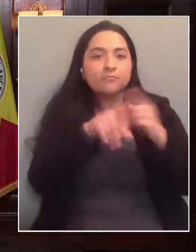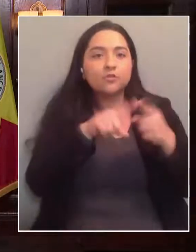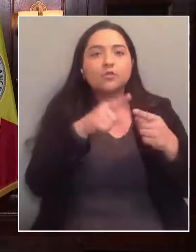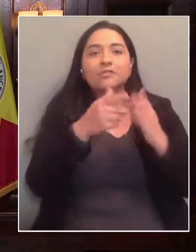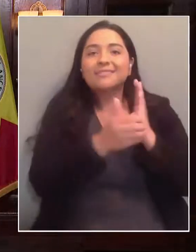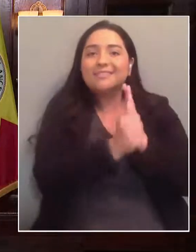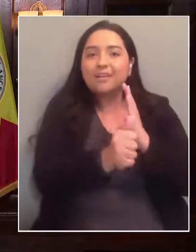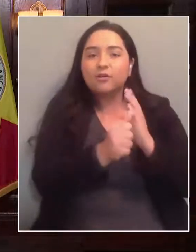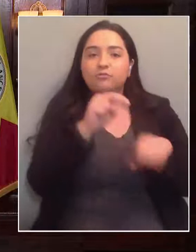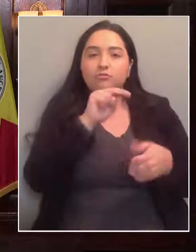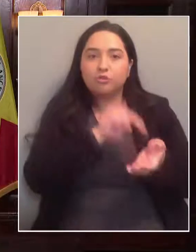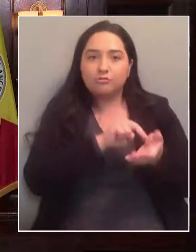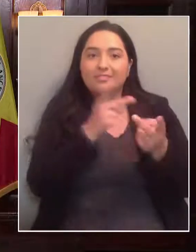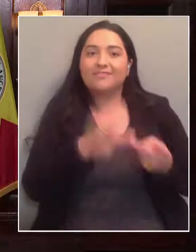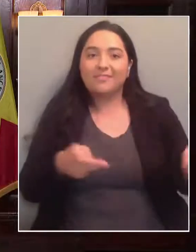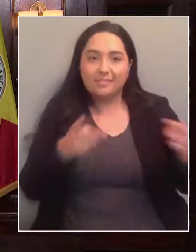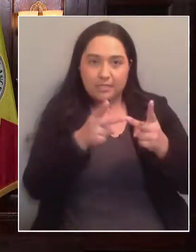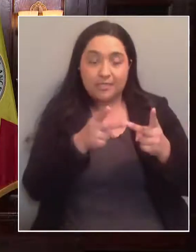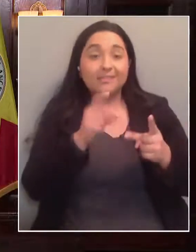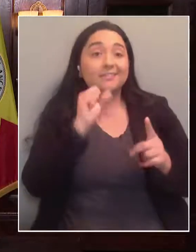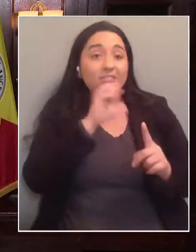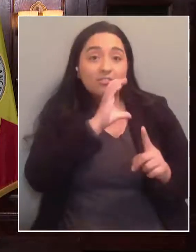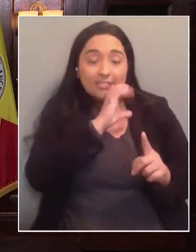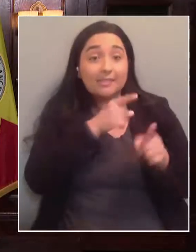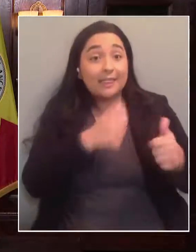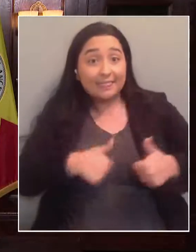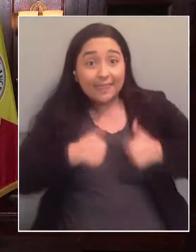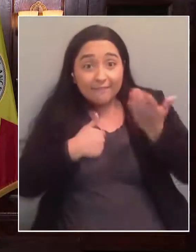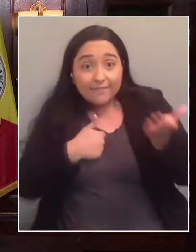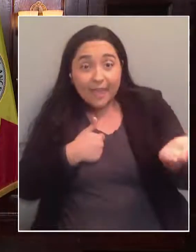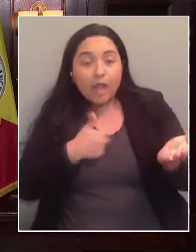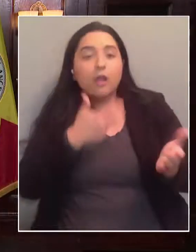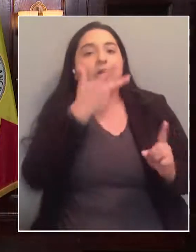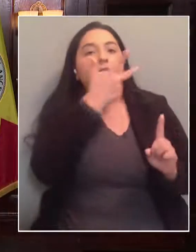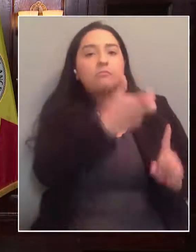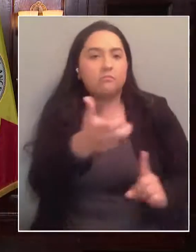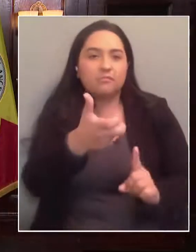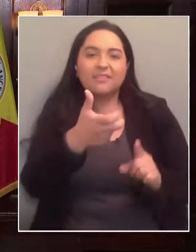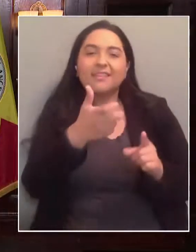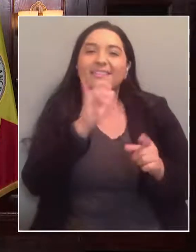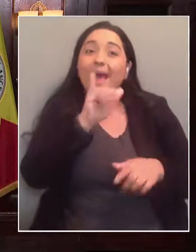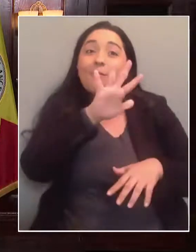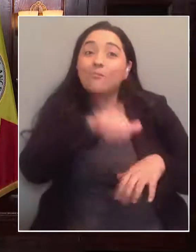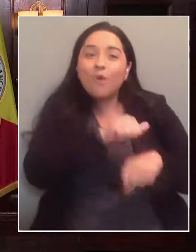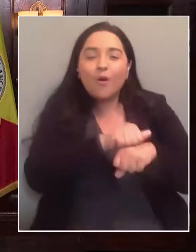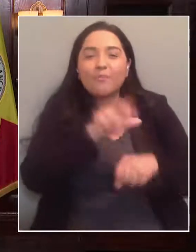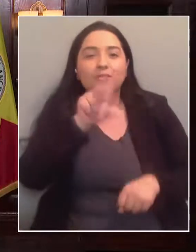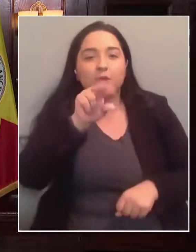SOL SENIORS ARE RECEIVING BUT ONLY IF THEY LIVE THERE AND YOU CANNOT MAKE THAT APPOINTMENT. WE'RE GOING TO THEIR HOMES AND